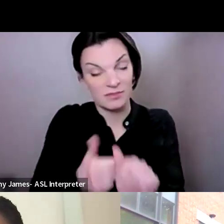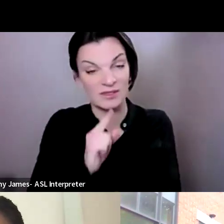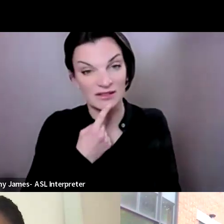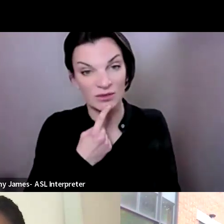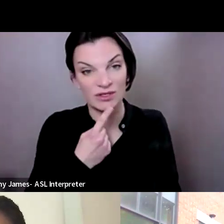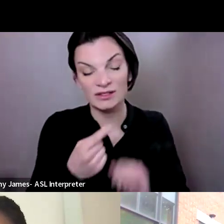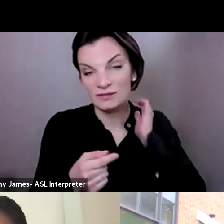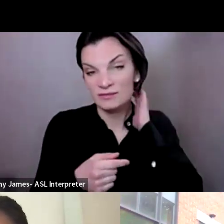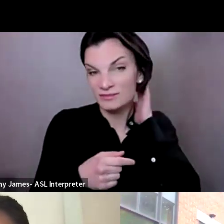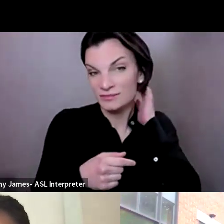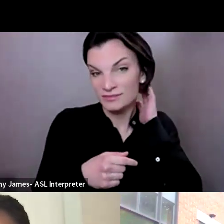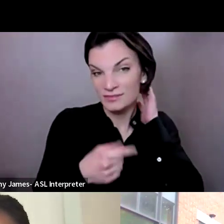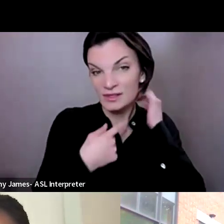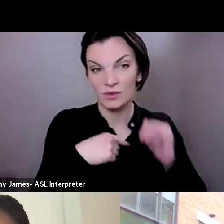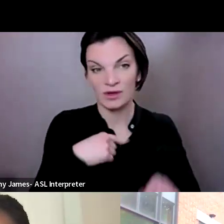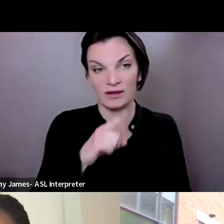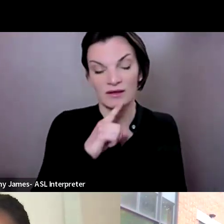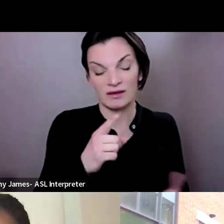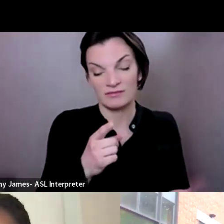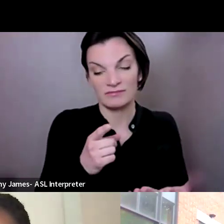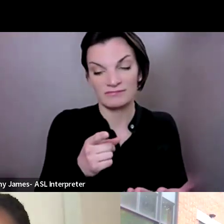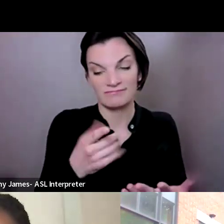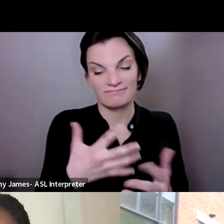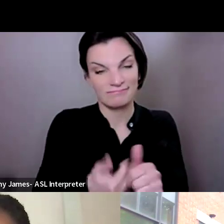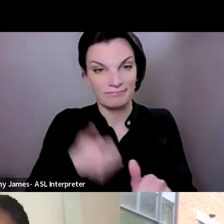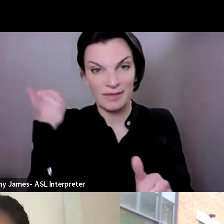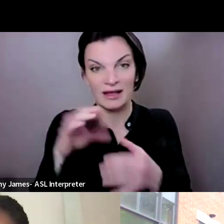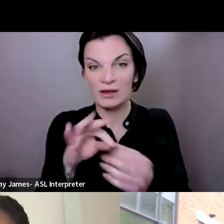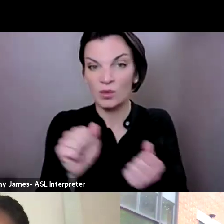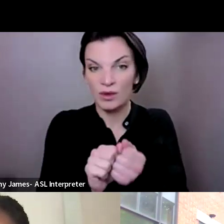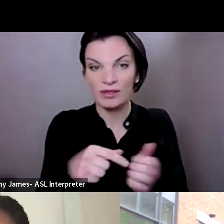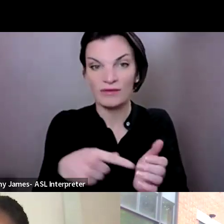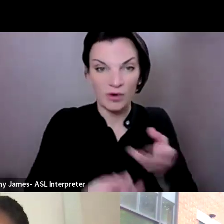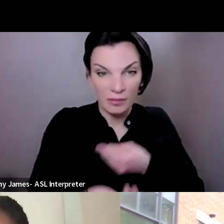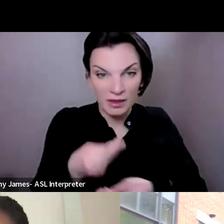we're such a long way from having accessibility, affordability, availability, and acceptability for